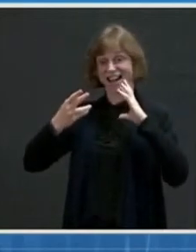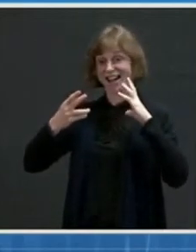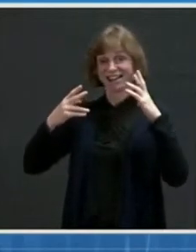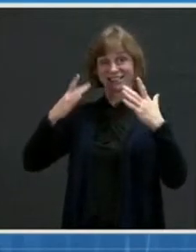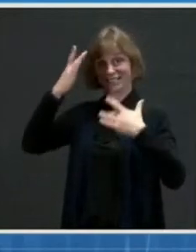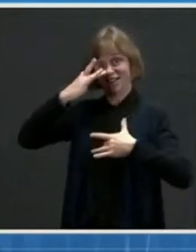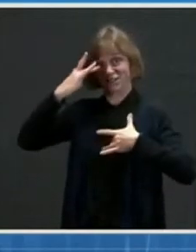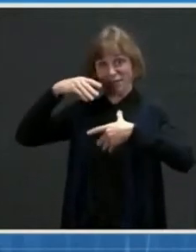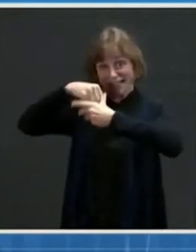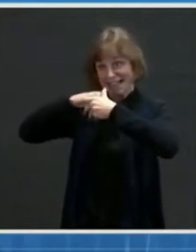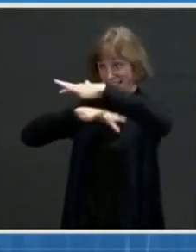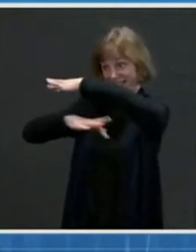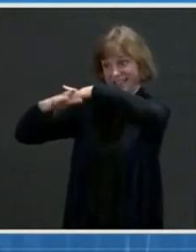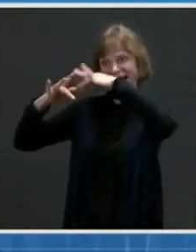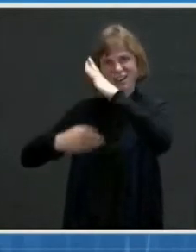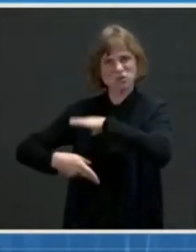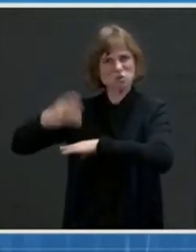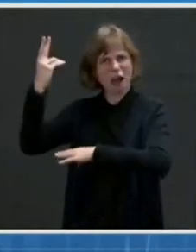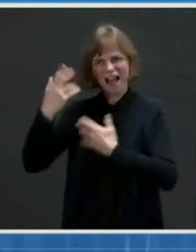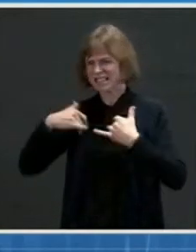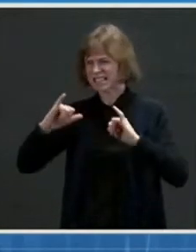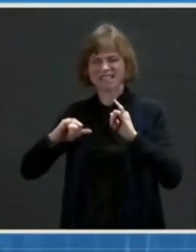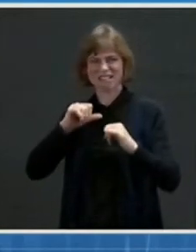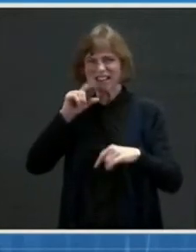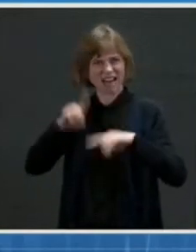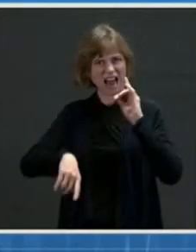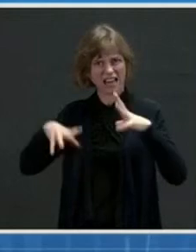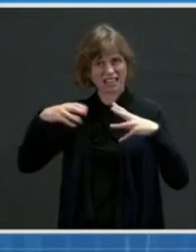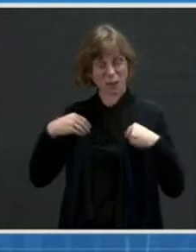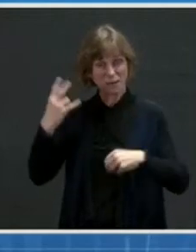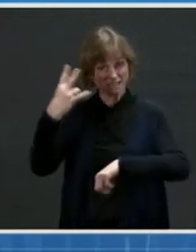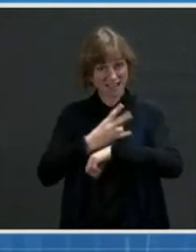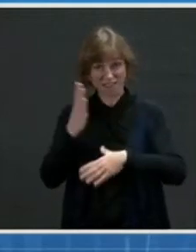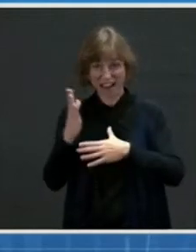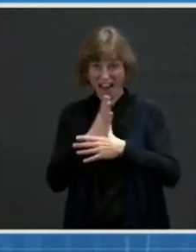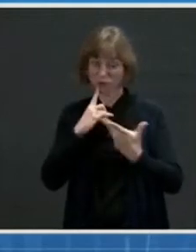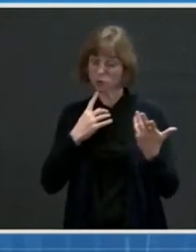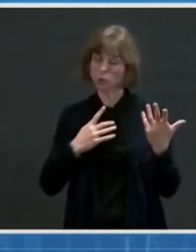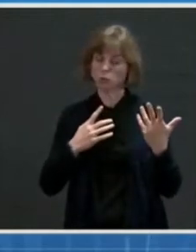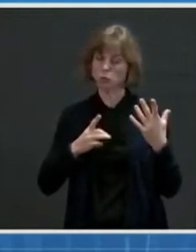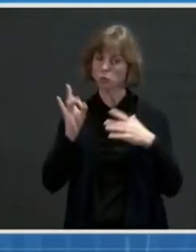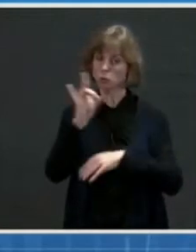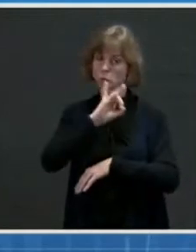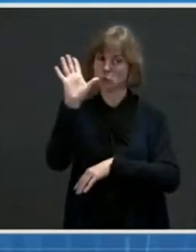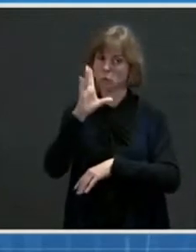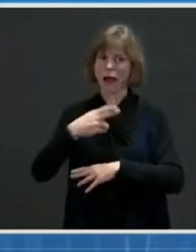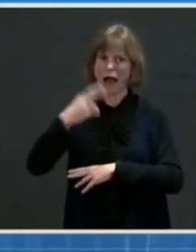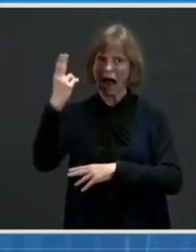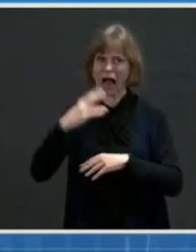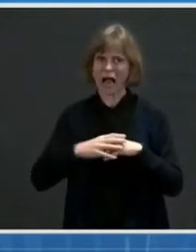WALENSKY SHOWED YOU, WE ARE STILL AT AN UNACCEPTABLE HIGH BASELINE LEVEL WITH THE SEVEN-